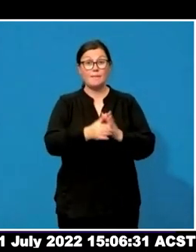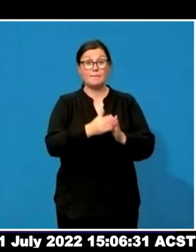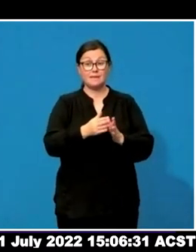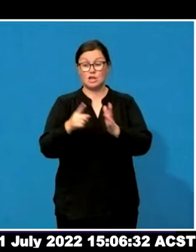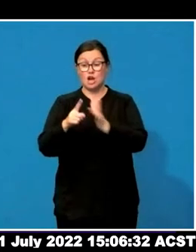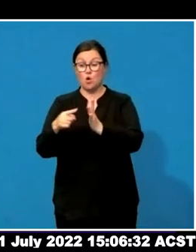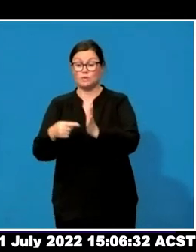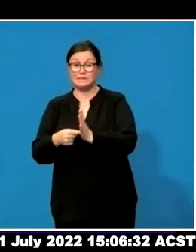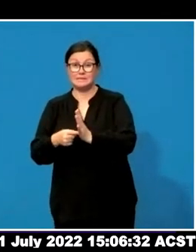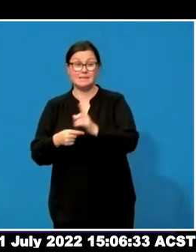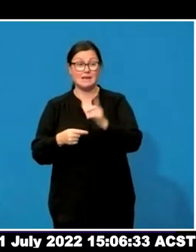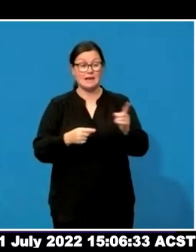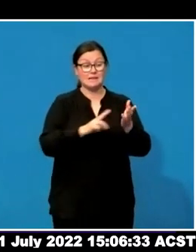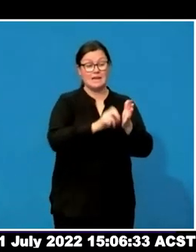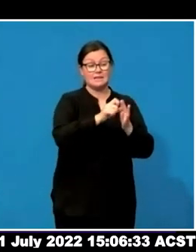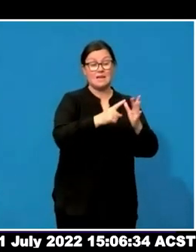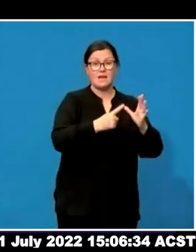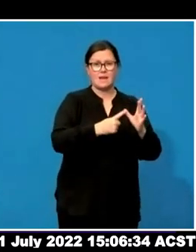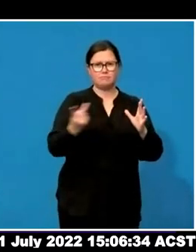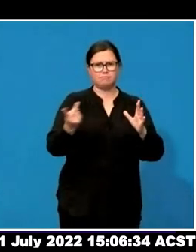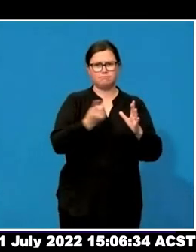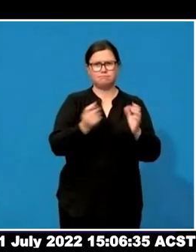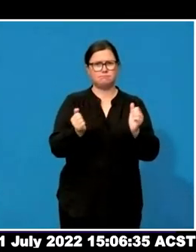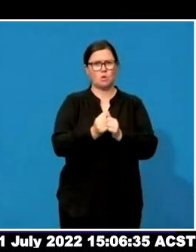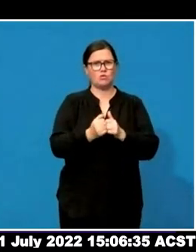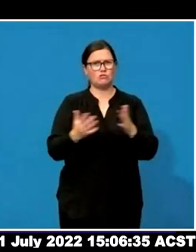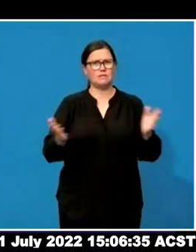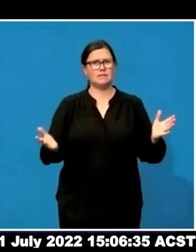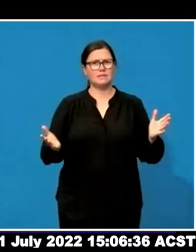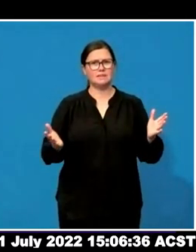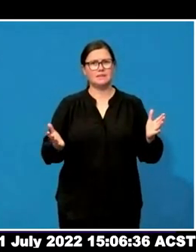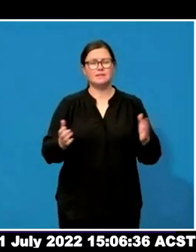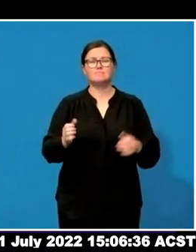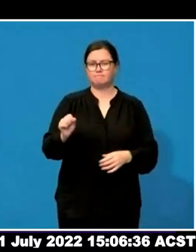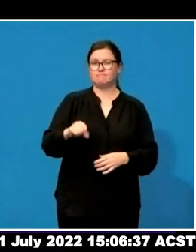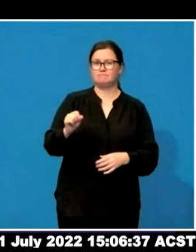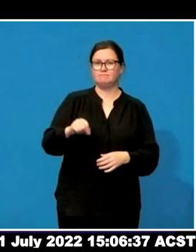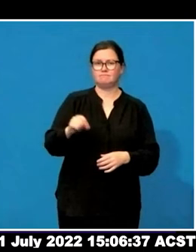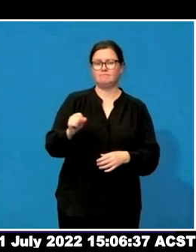NDIA's assessment? That the NDIA is taking a different view? It does. It does.